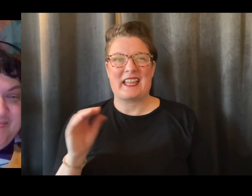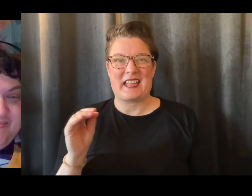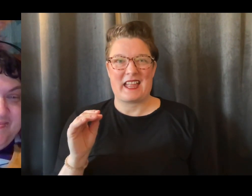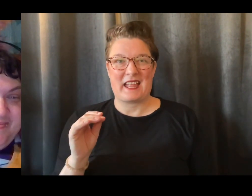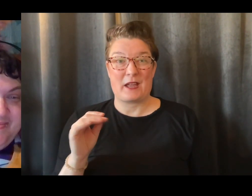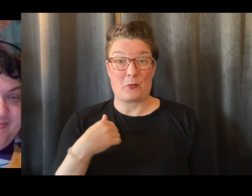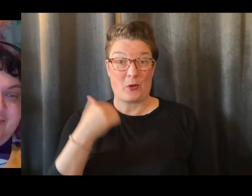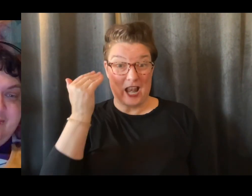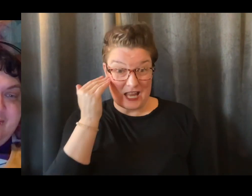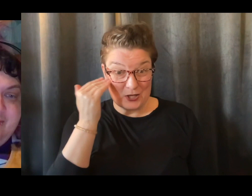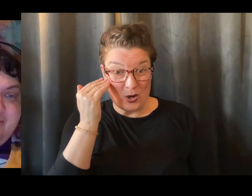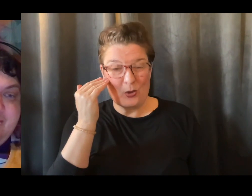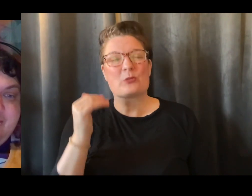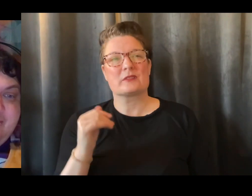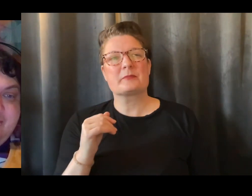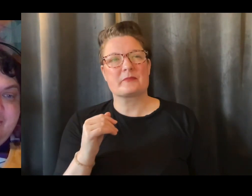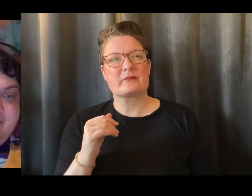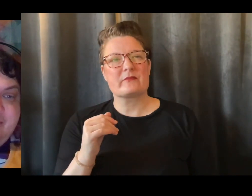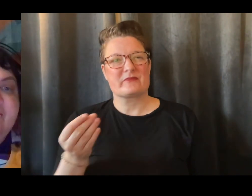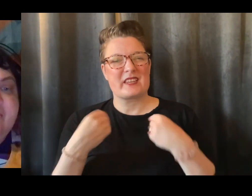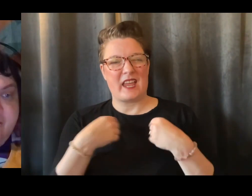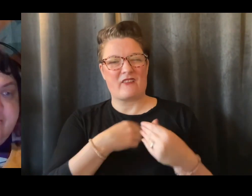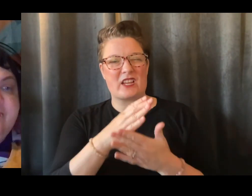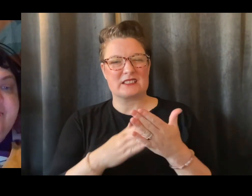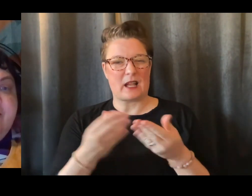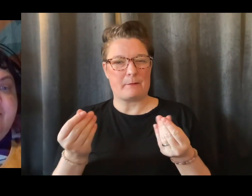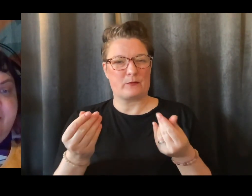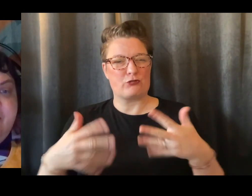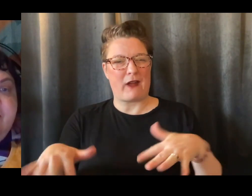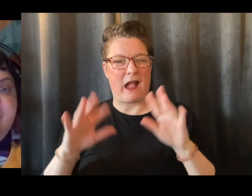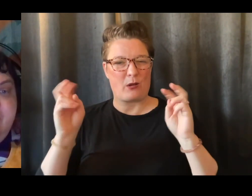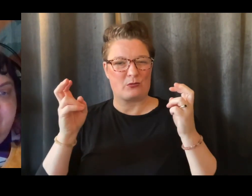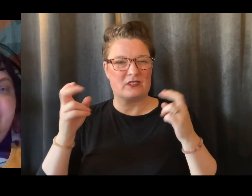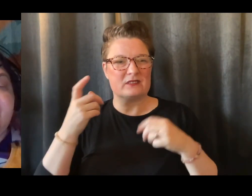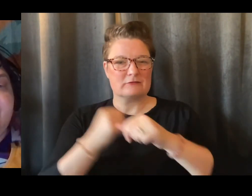ground to say, we are Jewish and this is the way we can do Jewishness.